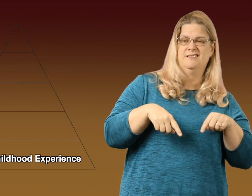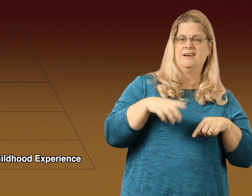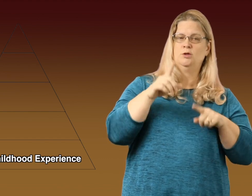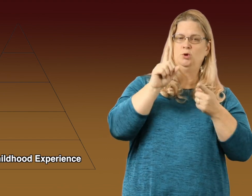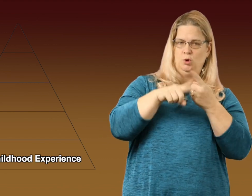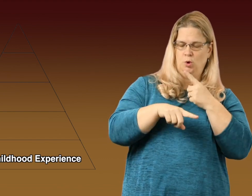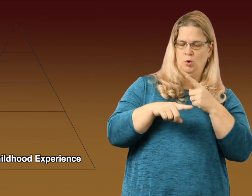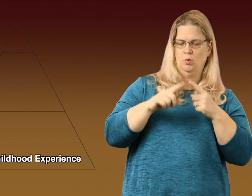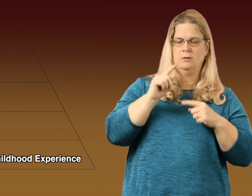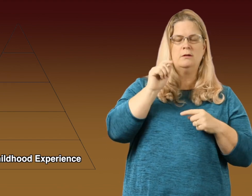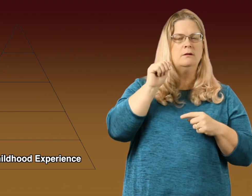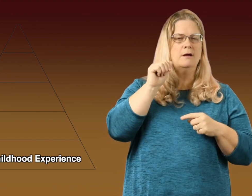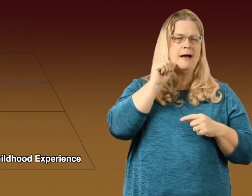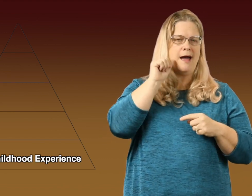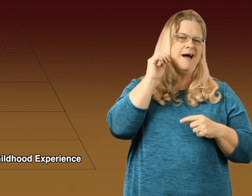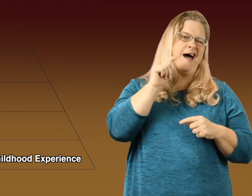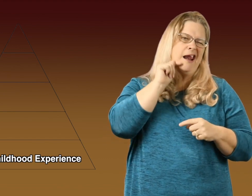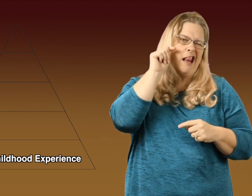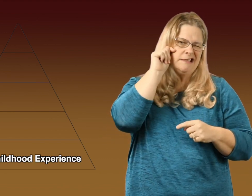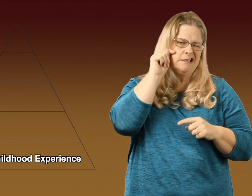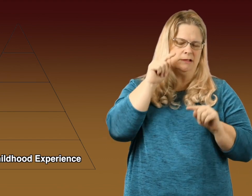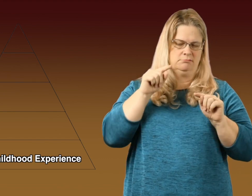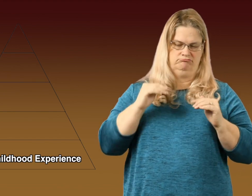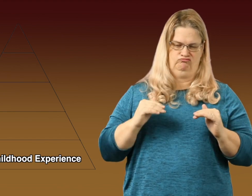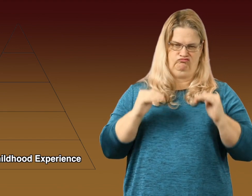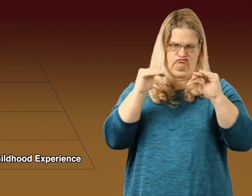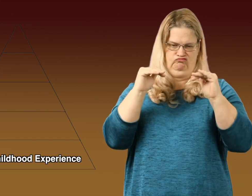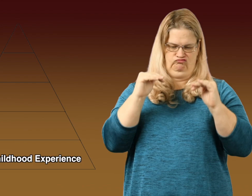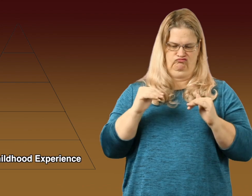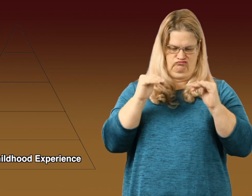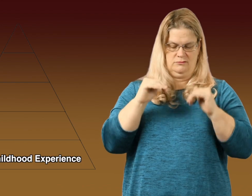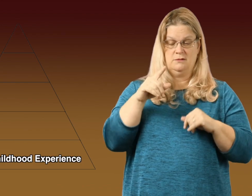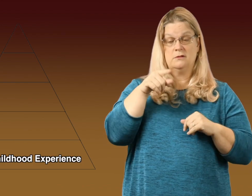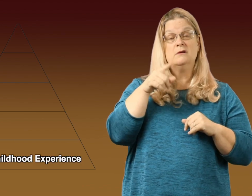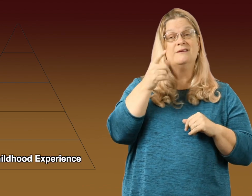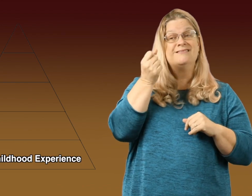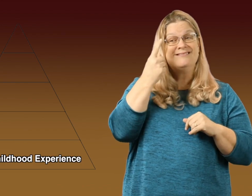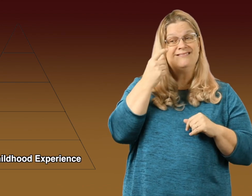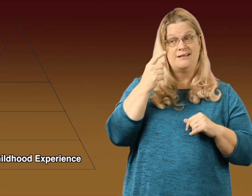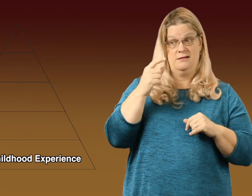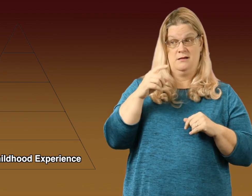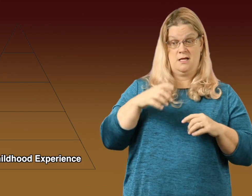starting from the time of conception into adulthood.